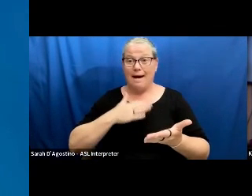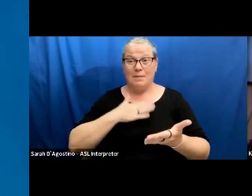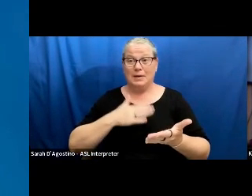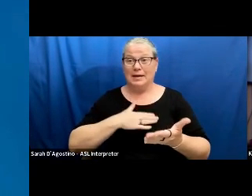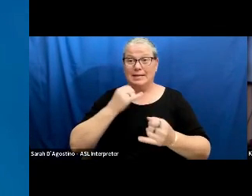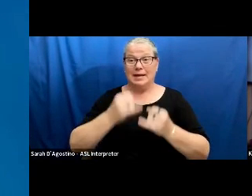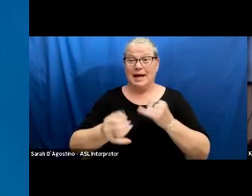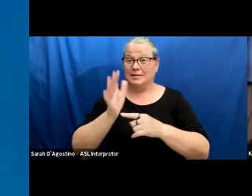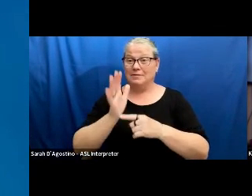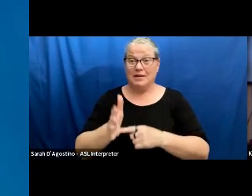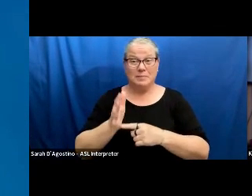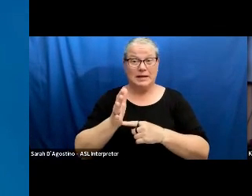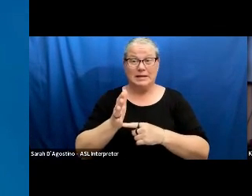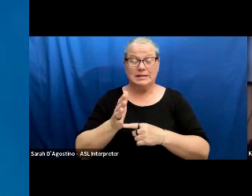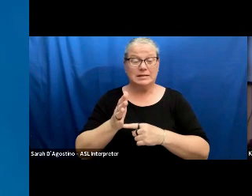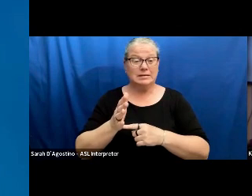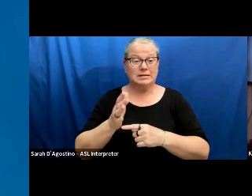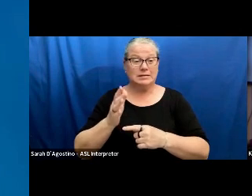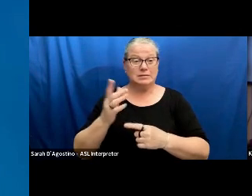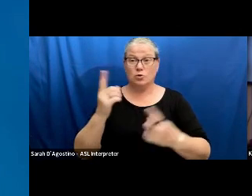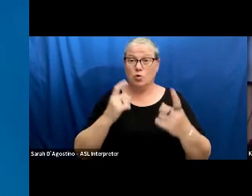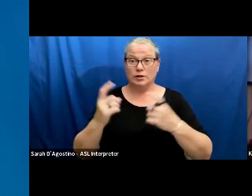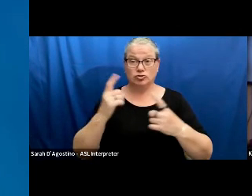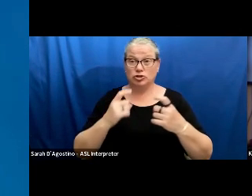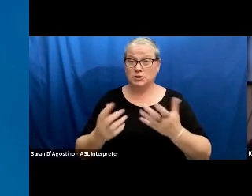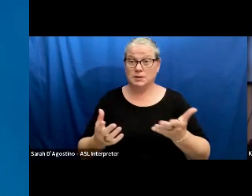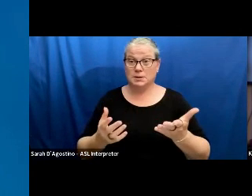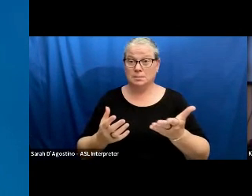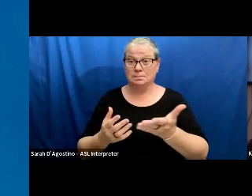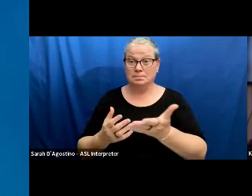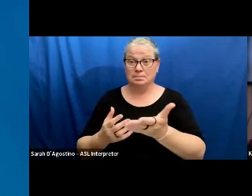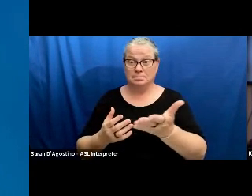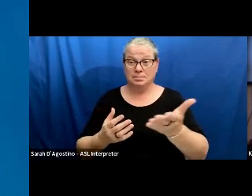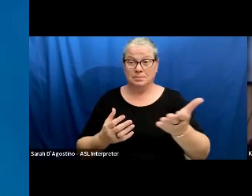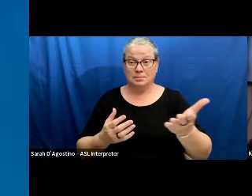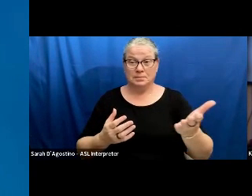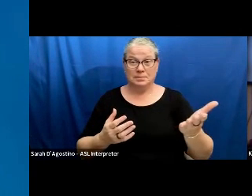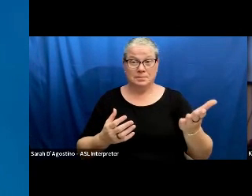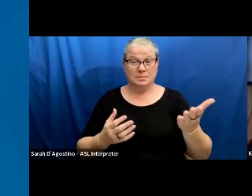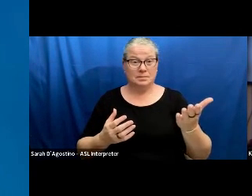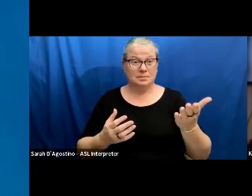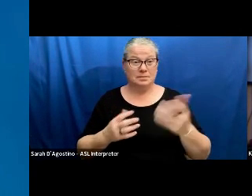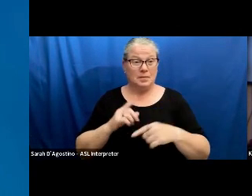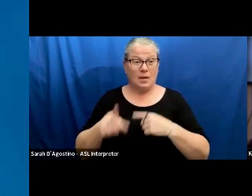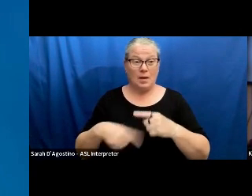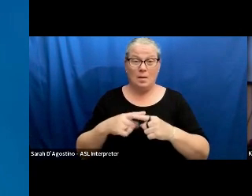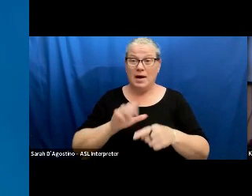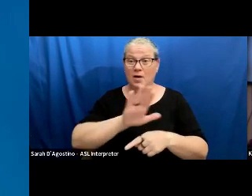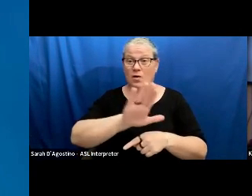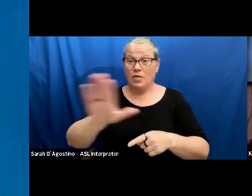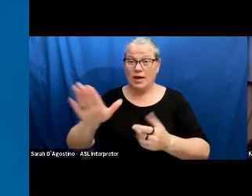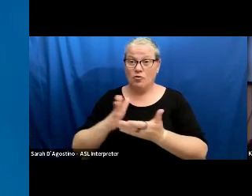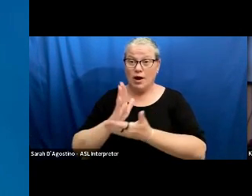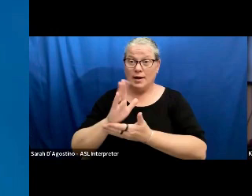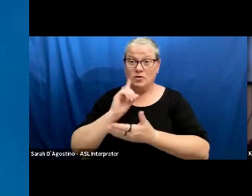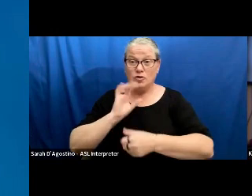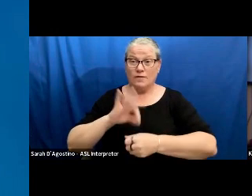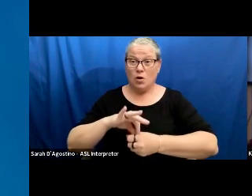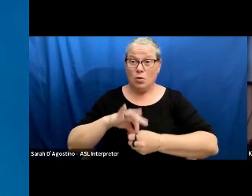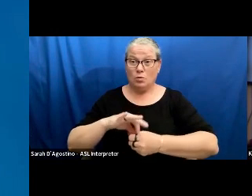five minutes answering questions that anyone may have about their right to vote their right to file